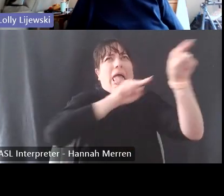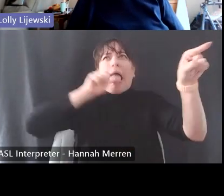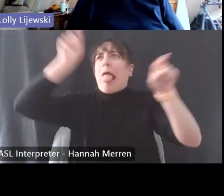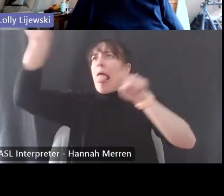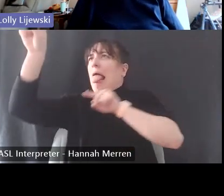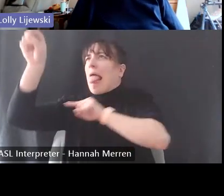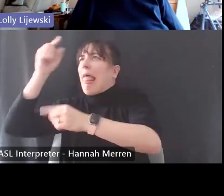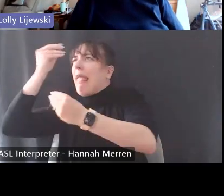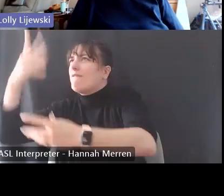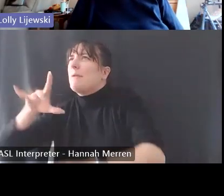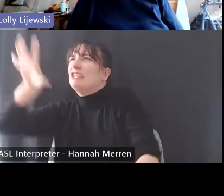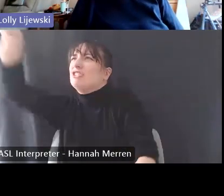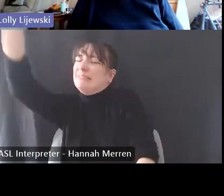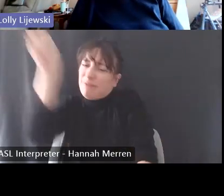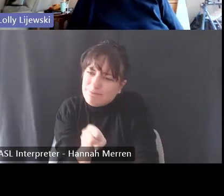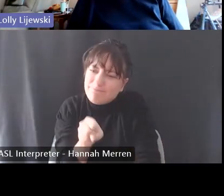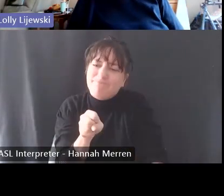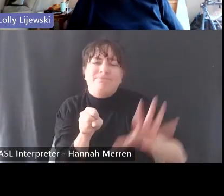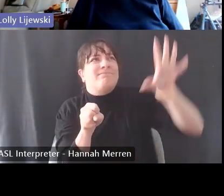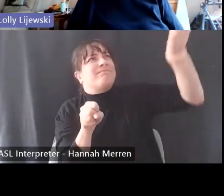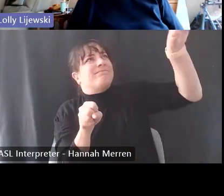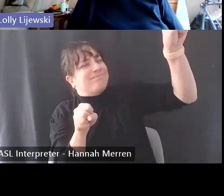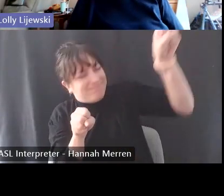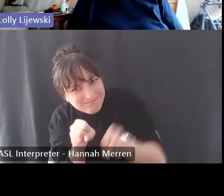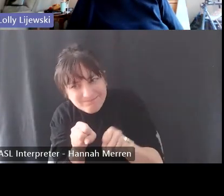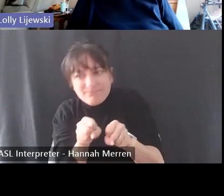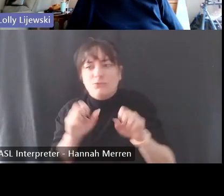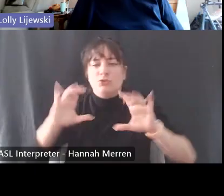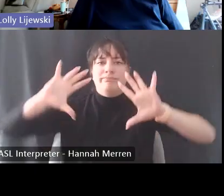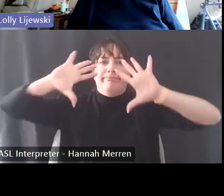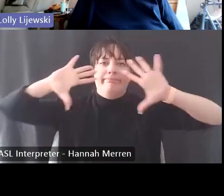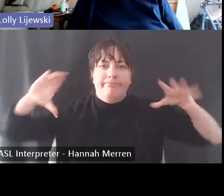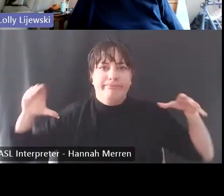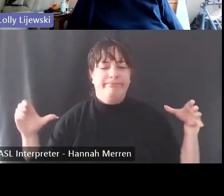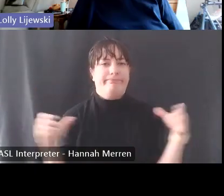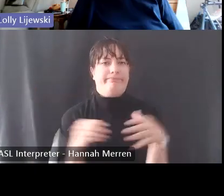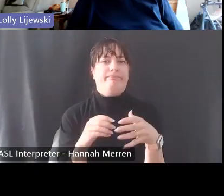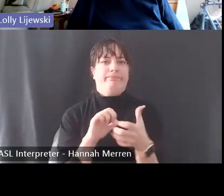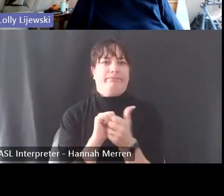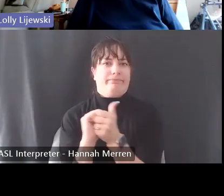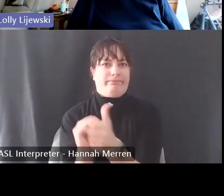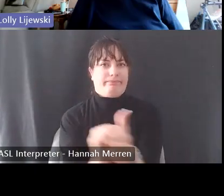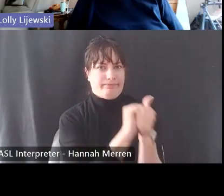like that that we can add and putting that content